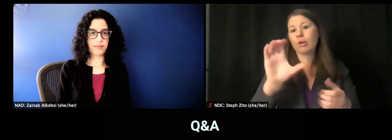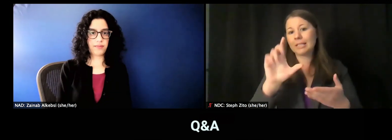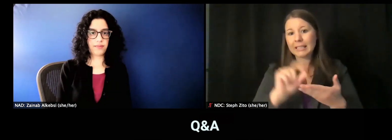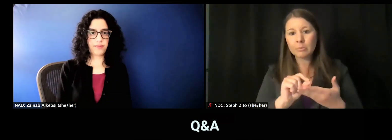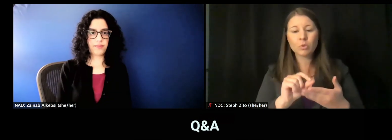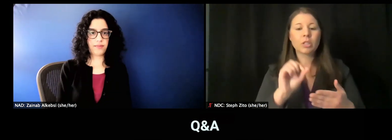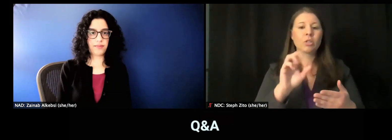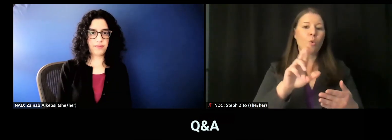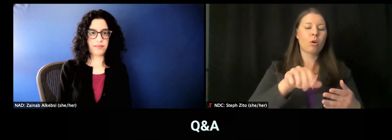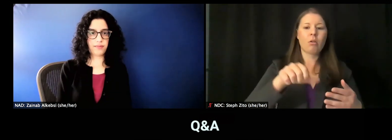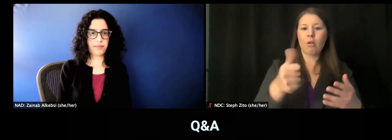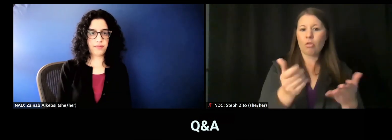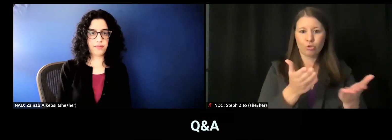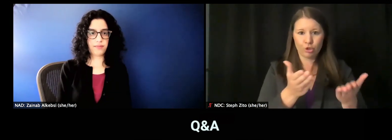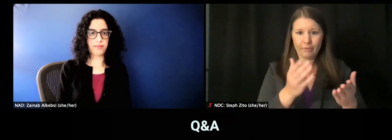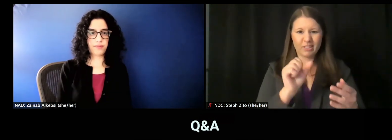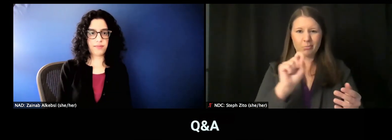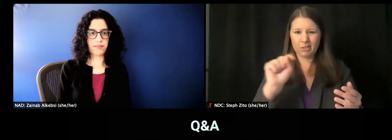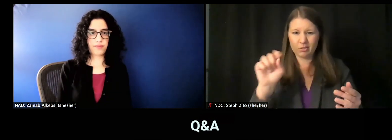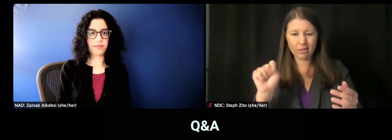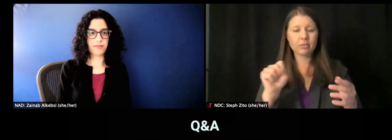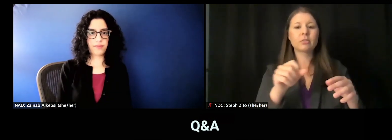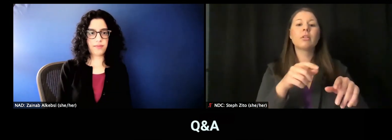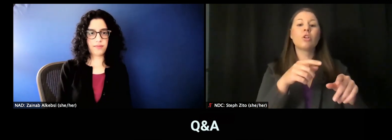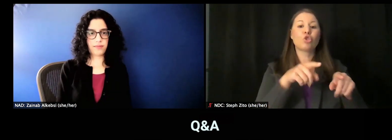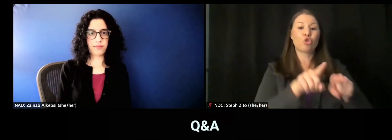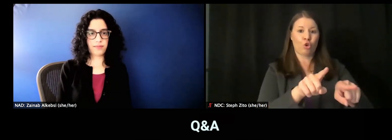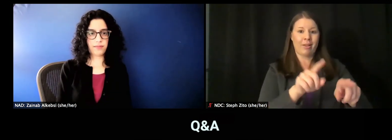receiving CART or C-Print or another STTS service,